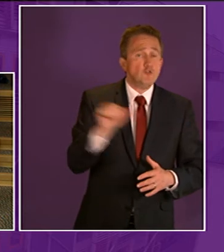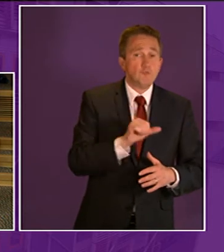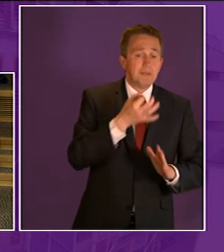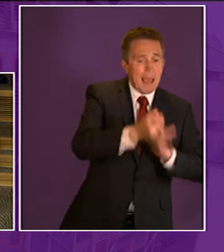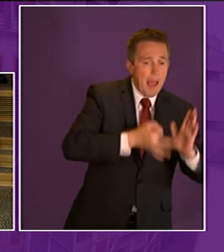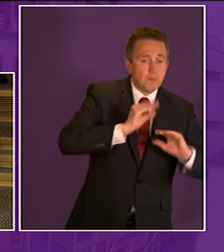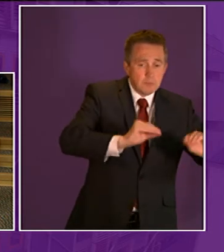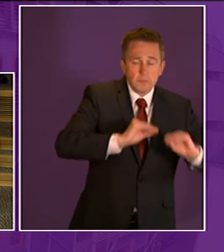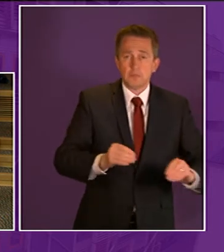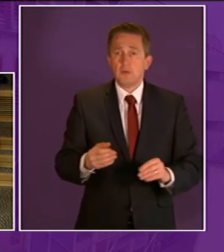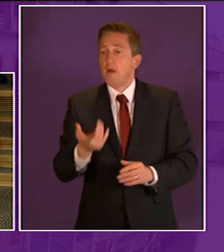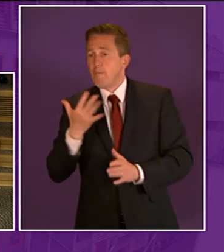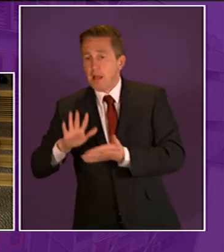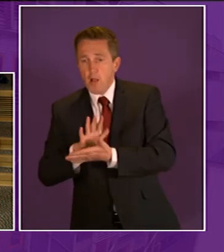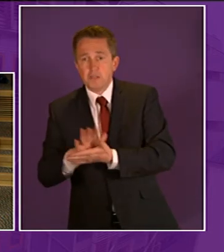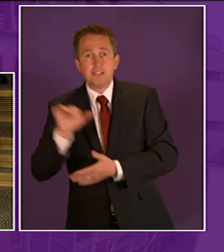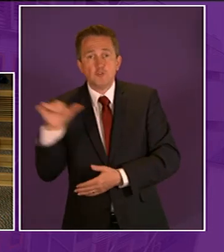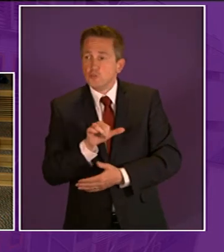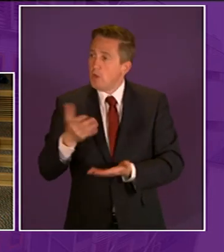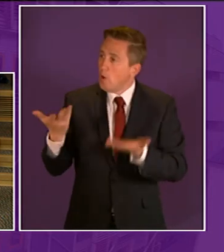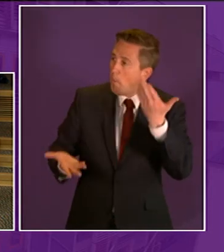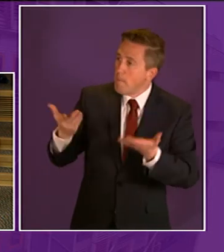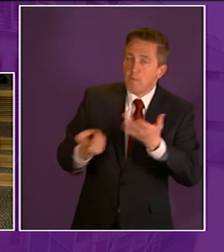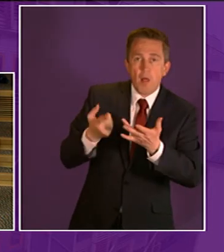that competing bids could be fairly assessed.